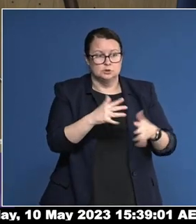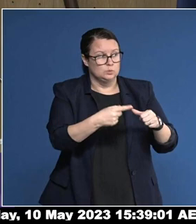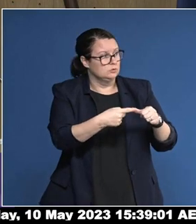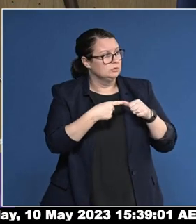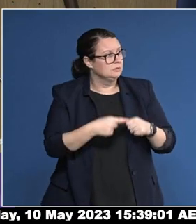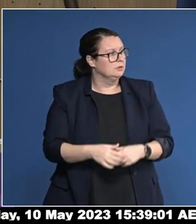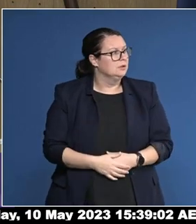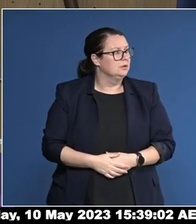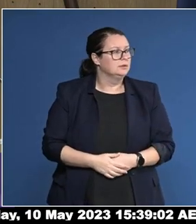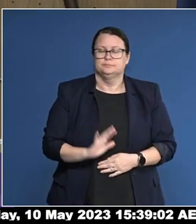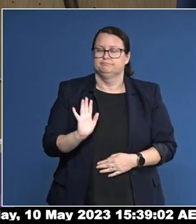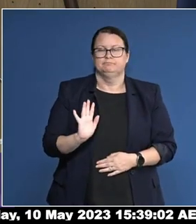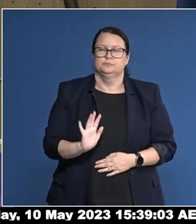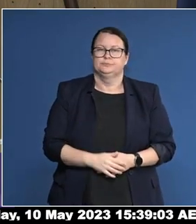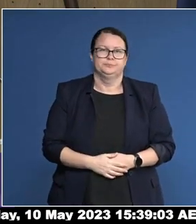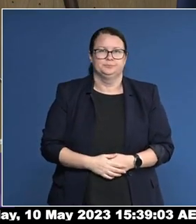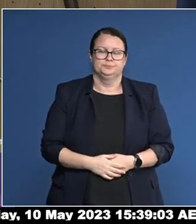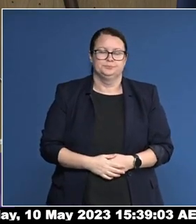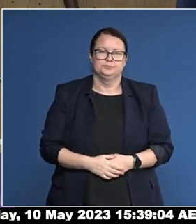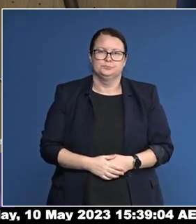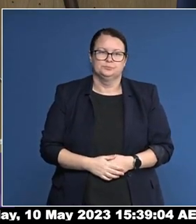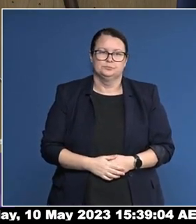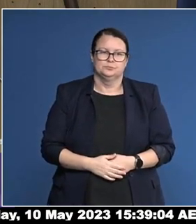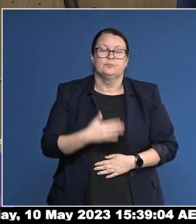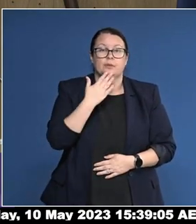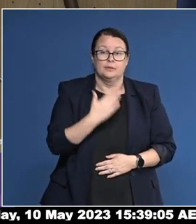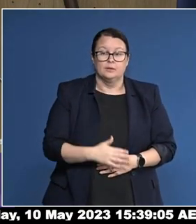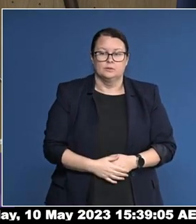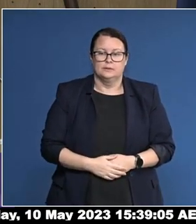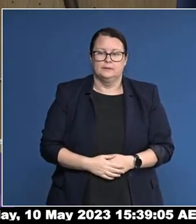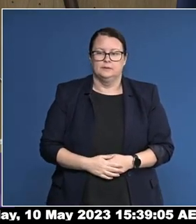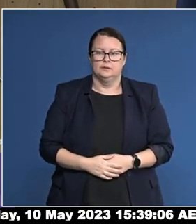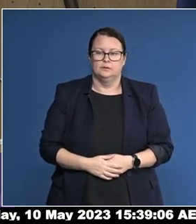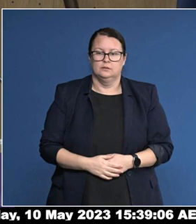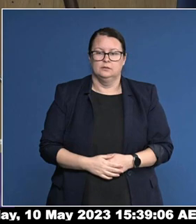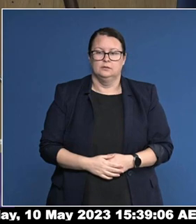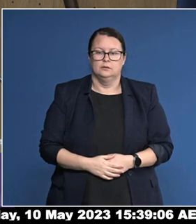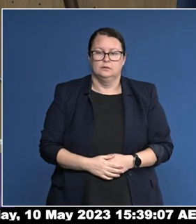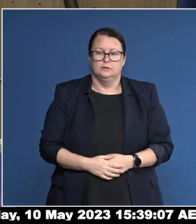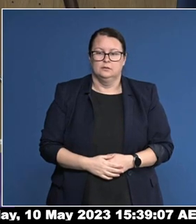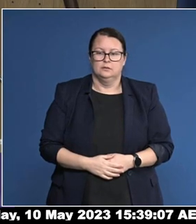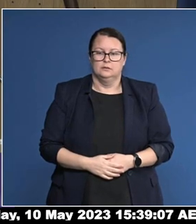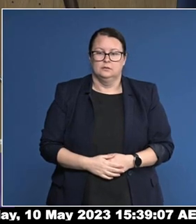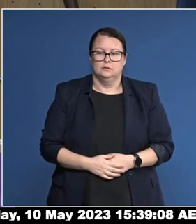MS McMILLAN: No. COMMISSIONER McEWIN: Thank you, Ms McMillan. Anything else from the other parties before I read them out?